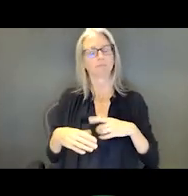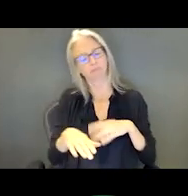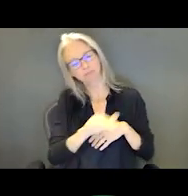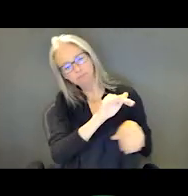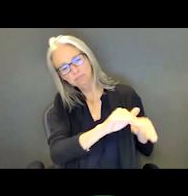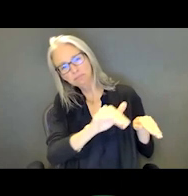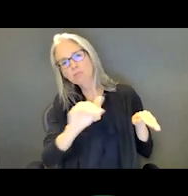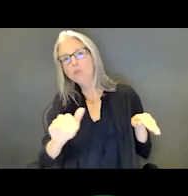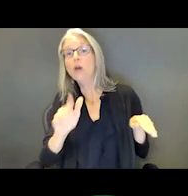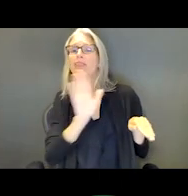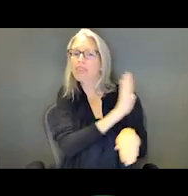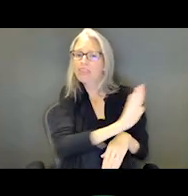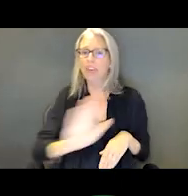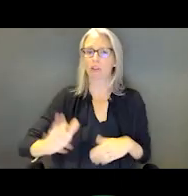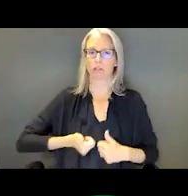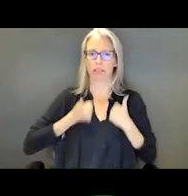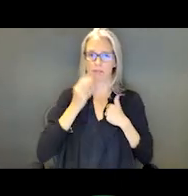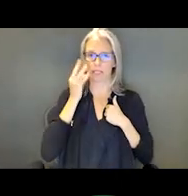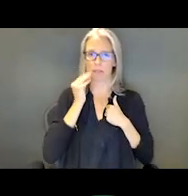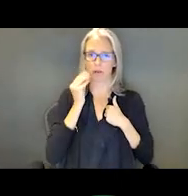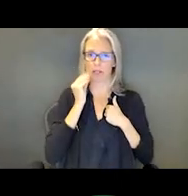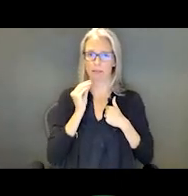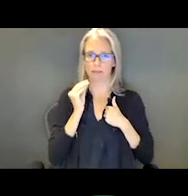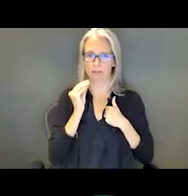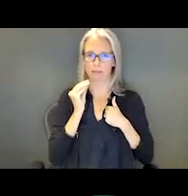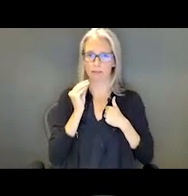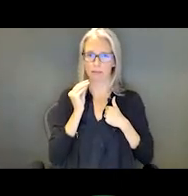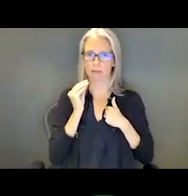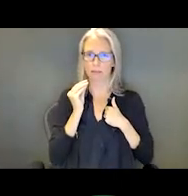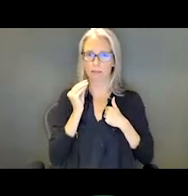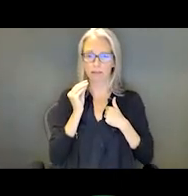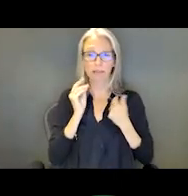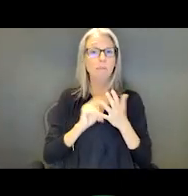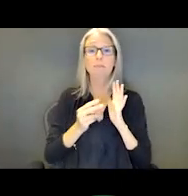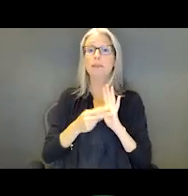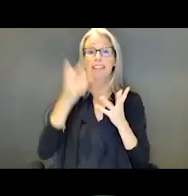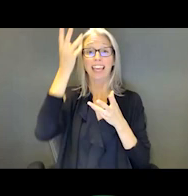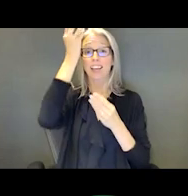of disability is extremely important for informing standards development, but can also bridge